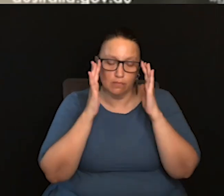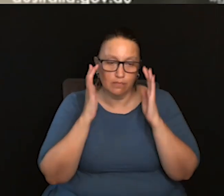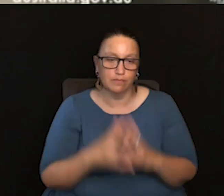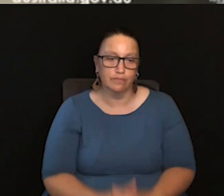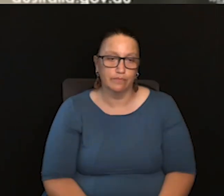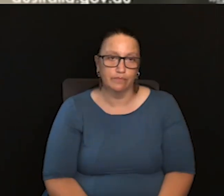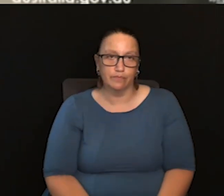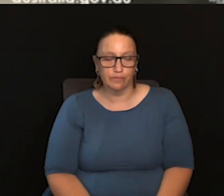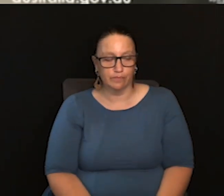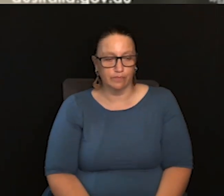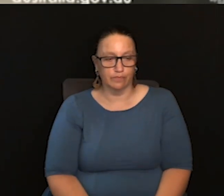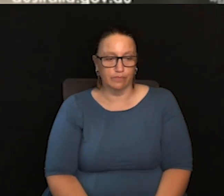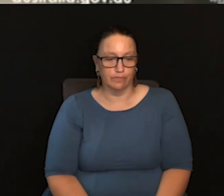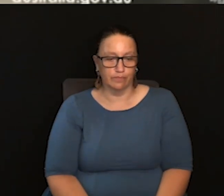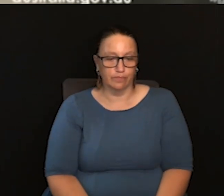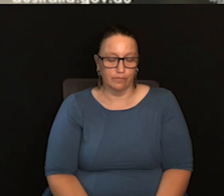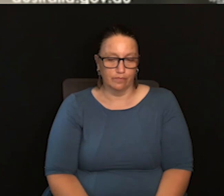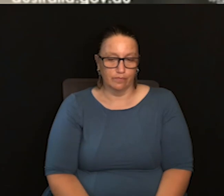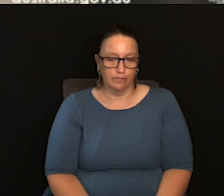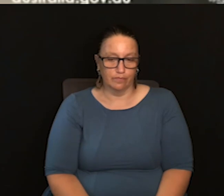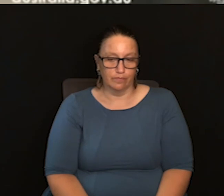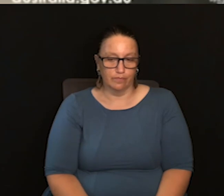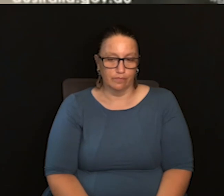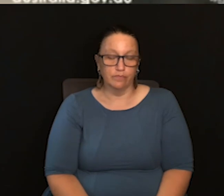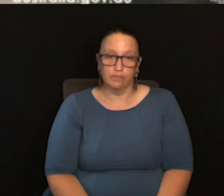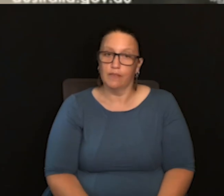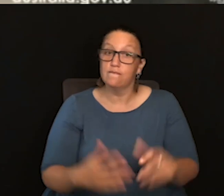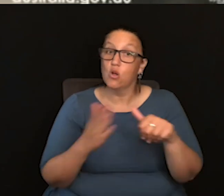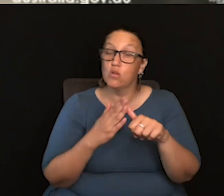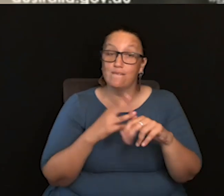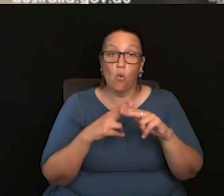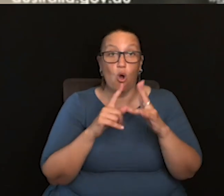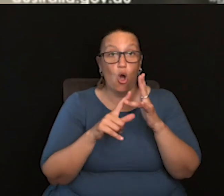It's been a hardship for the world. I was actually looking at the US figures today which are